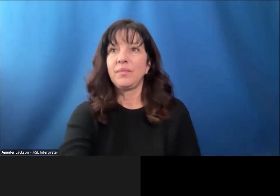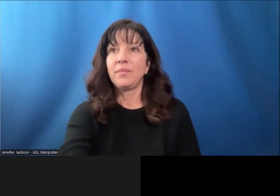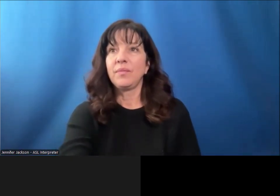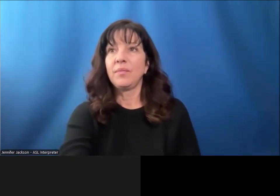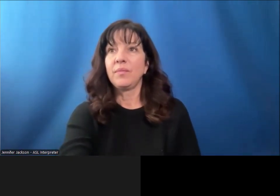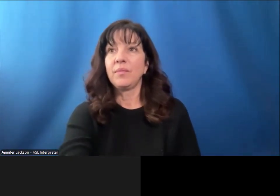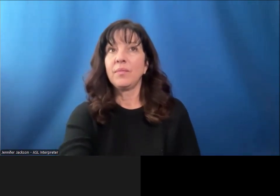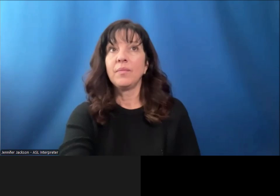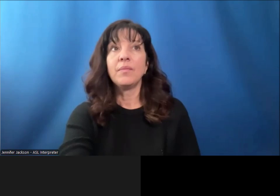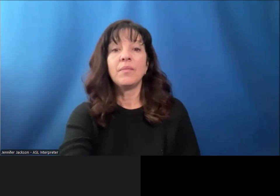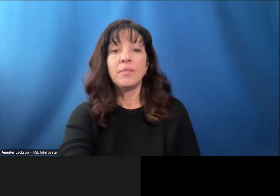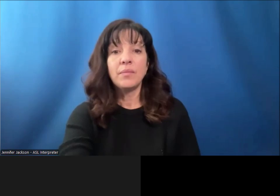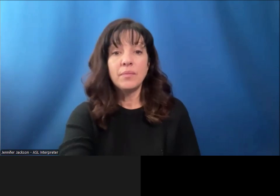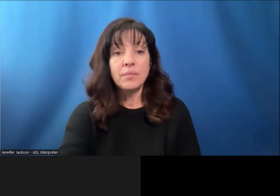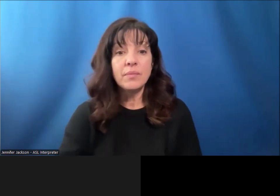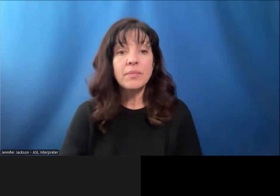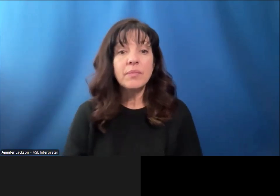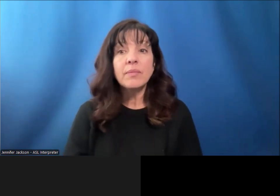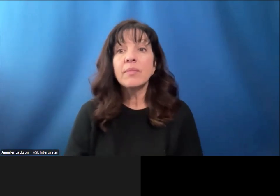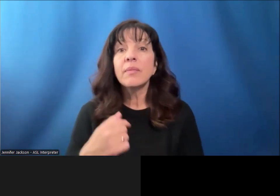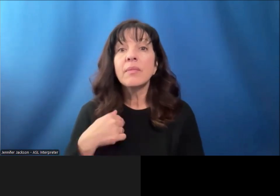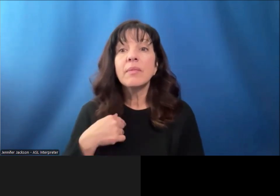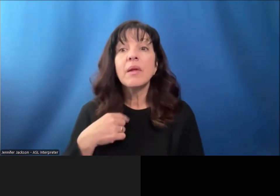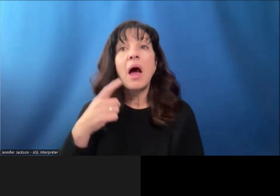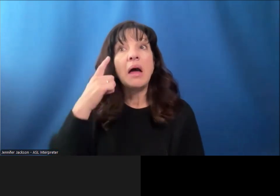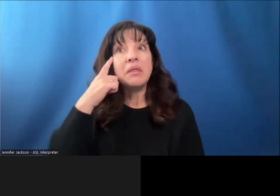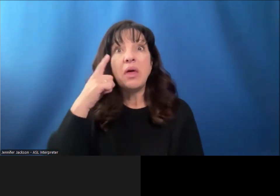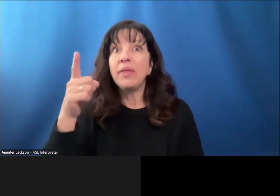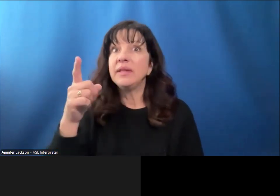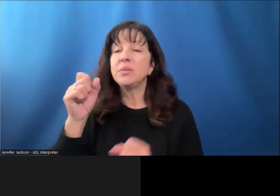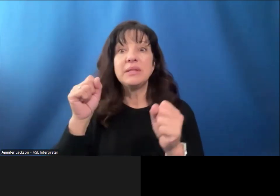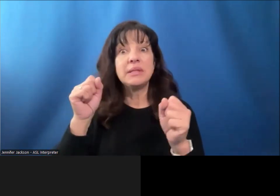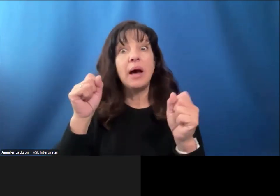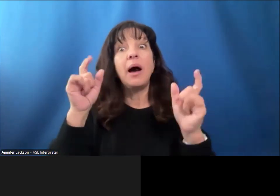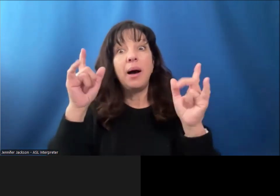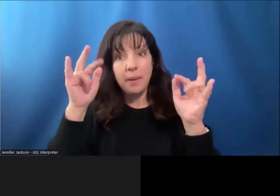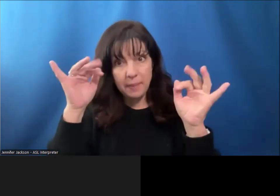Unknown: so jump in. I thought this was amazing. Amazing. I